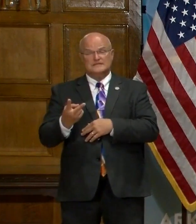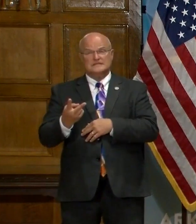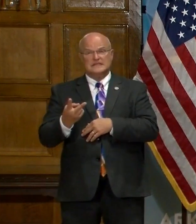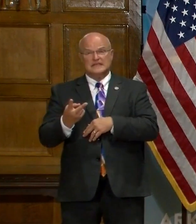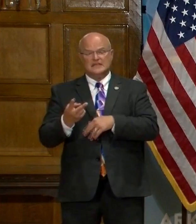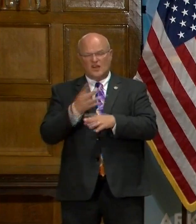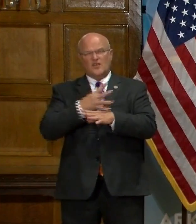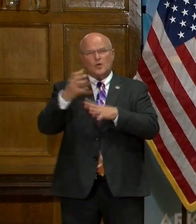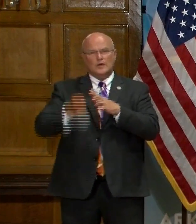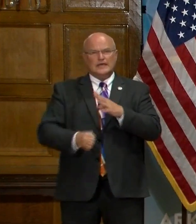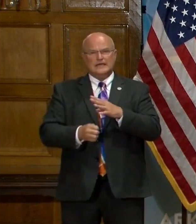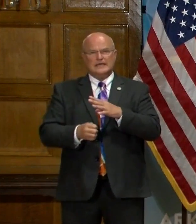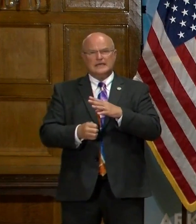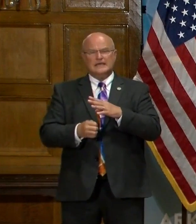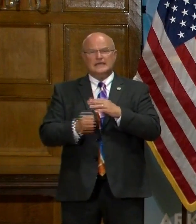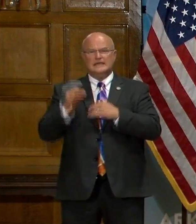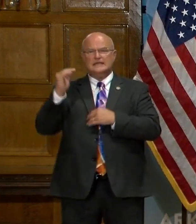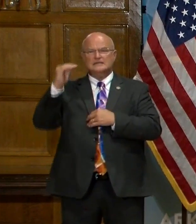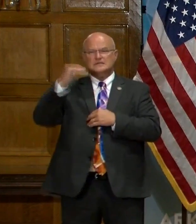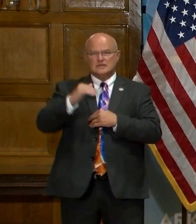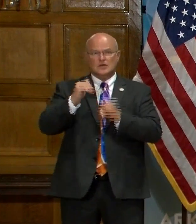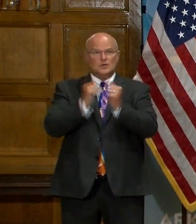NOW LET'S GO TO THE CASES. THIS IS THE FIRST IN THREE DAYS SINCE LAST FRIDAY.